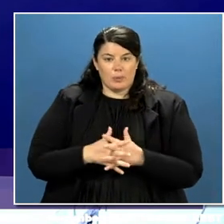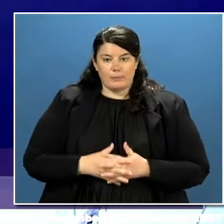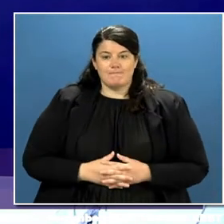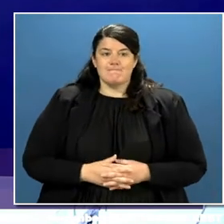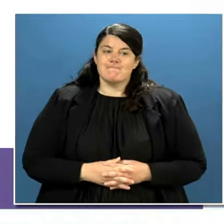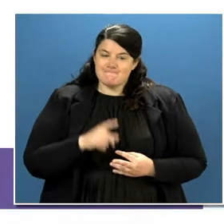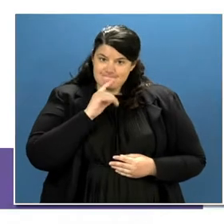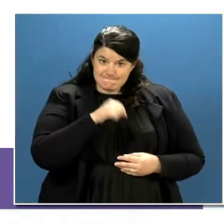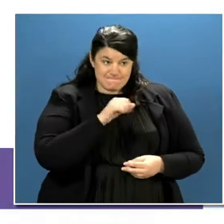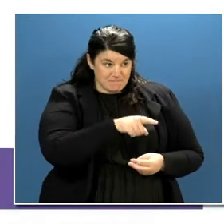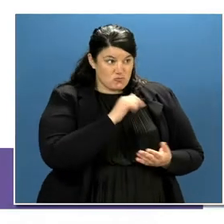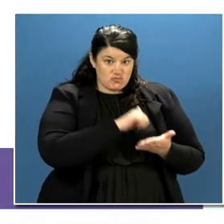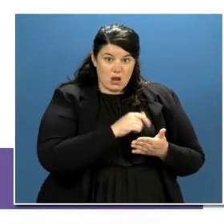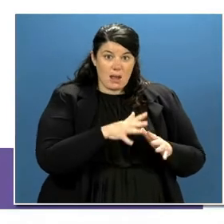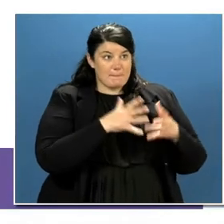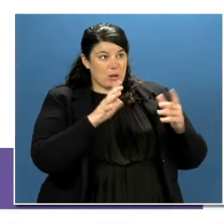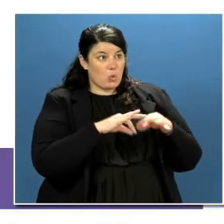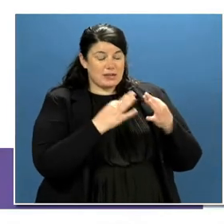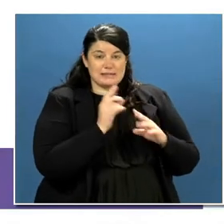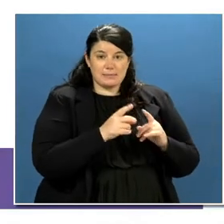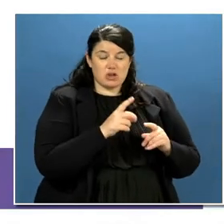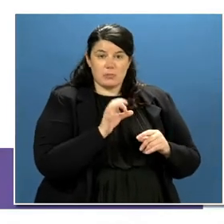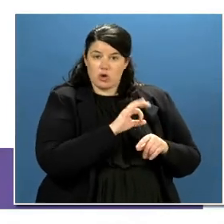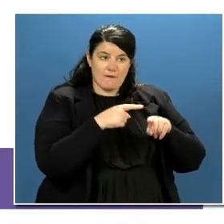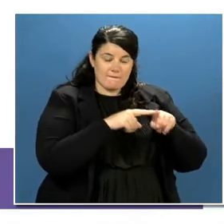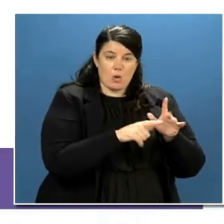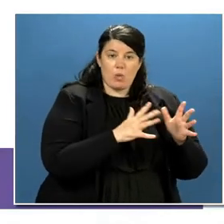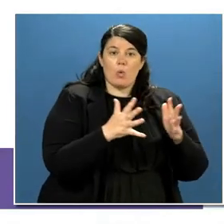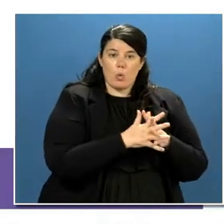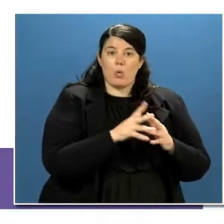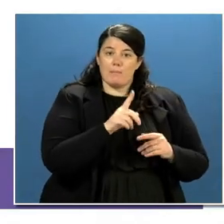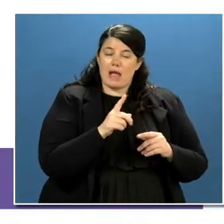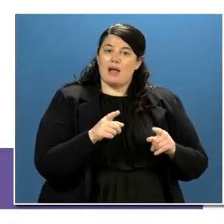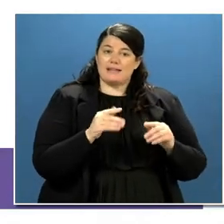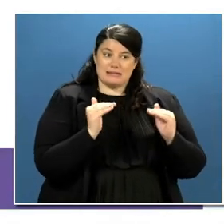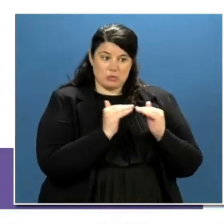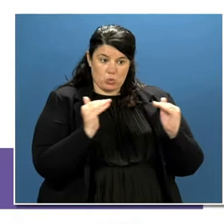obey the law, but maybe the challenge to that is we need to get the largest